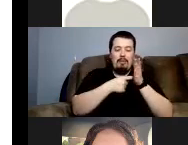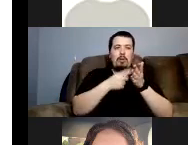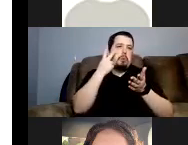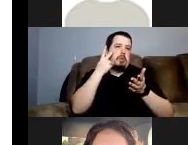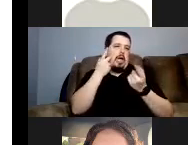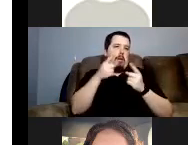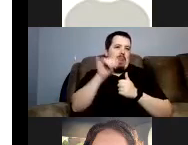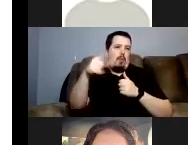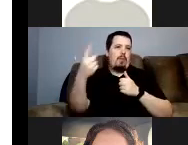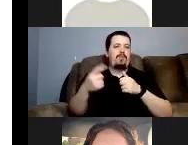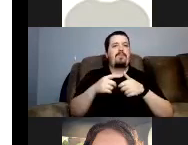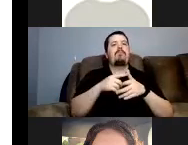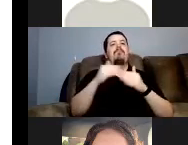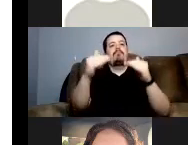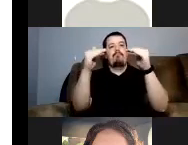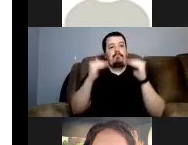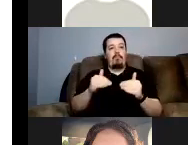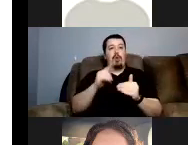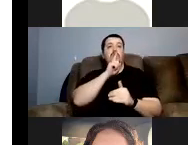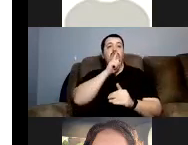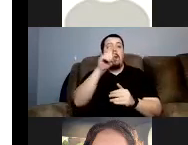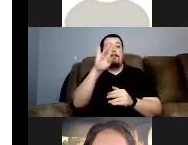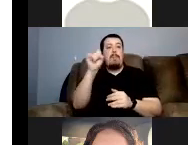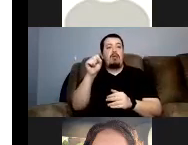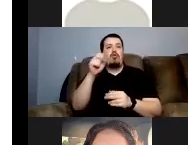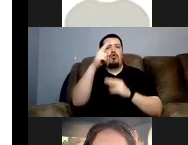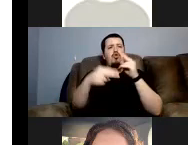So now we're on to the actual bills. This one is universal changing tables and a universal